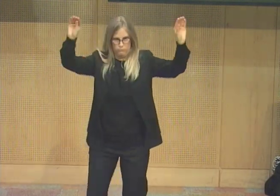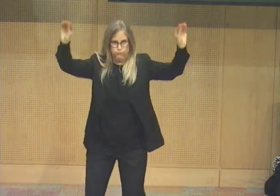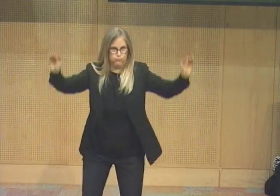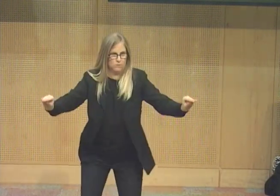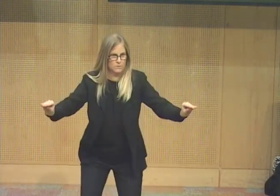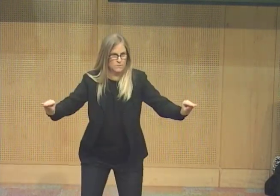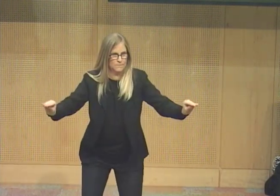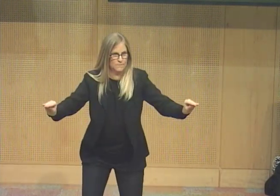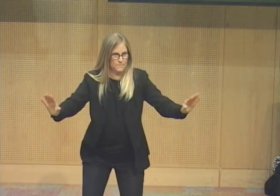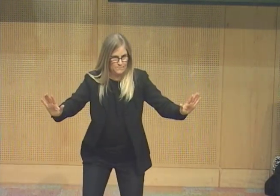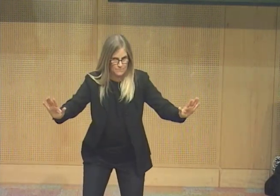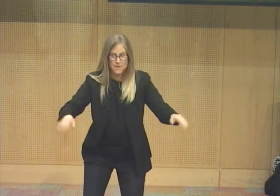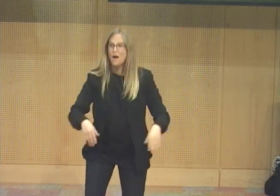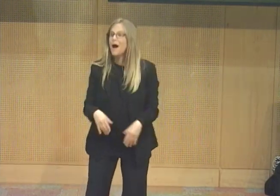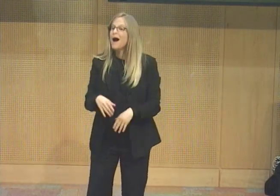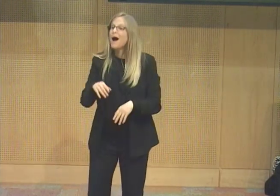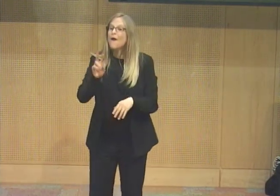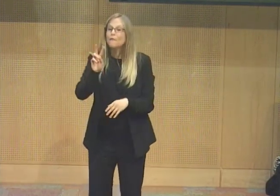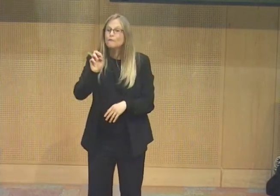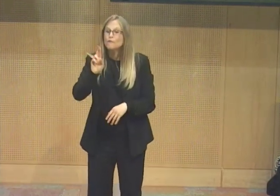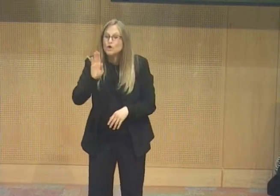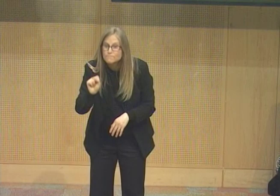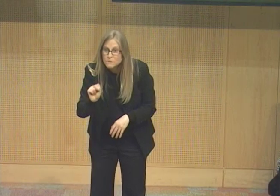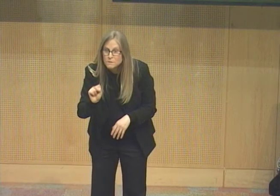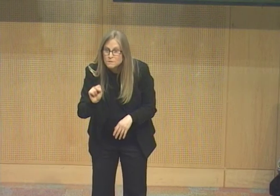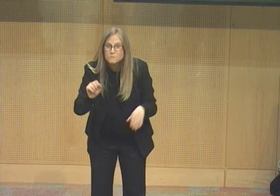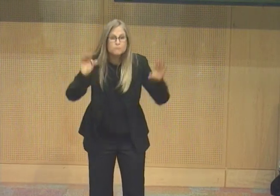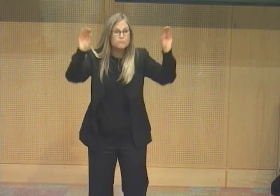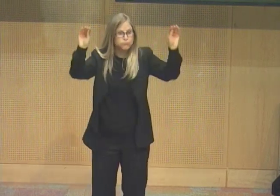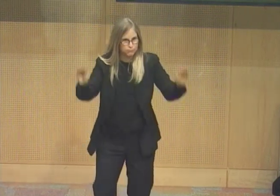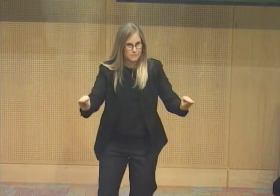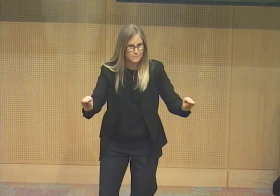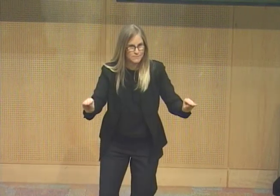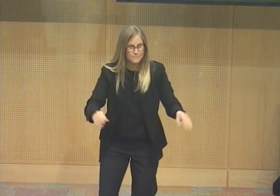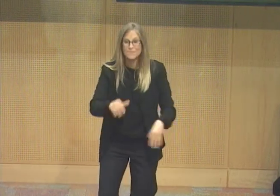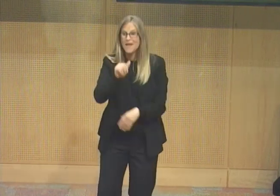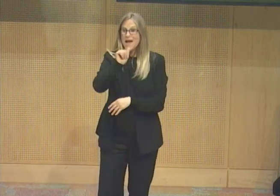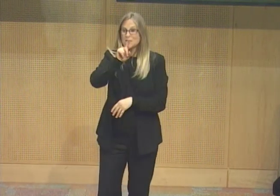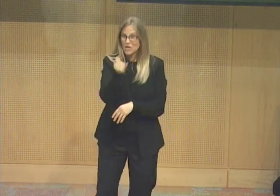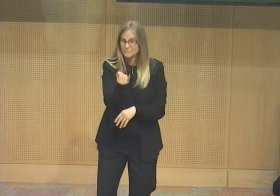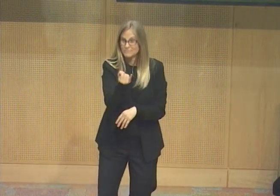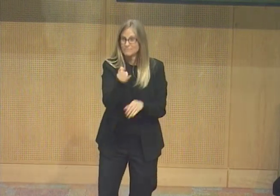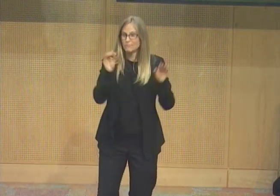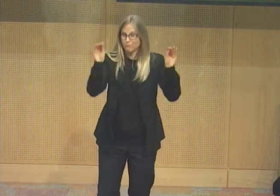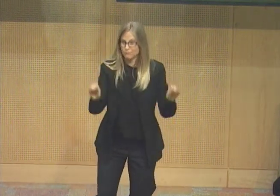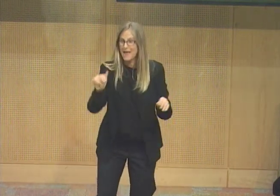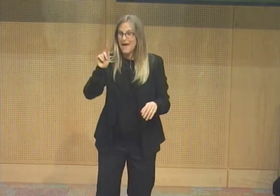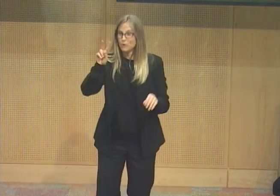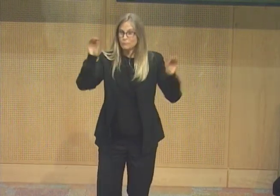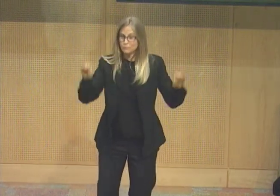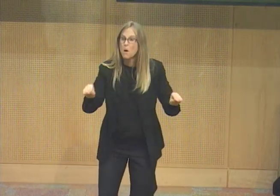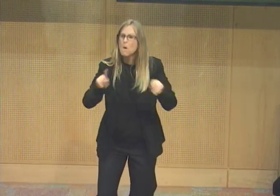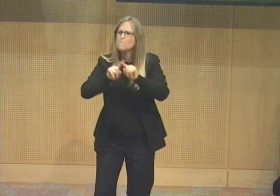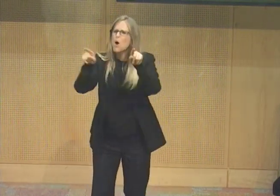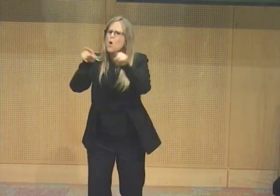I was able to, through my analysis, come up with two distinct categories. The verbs, the adjectives, and the adverbs